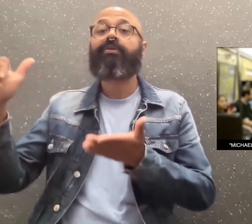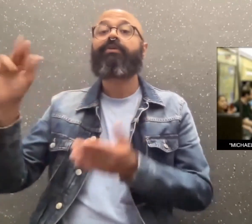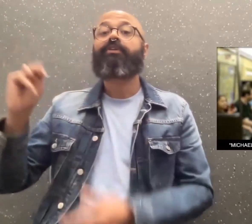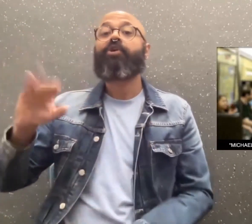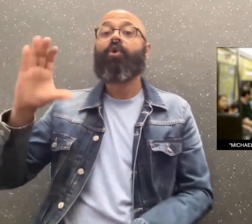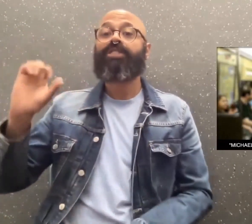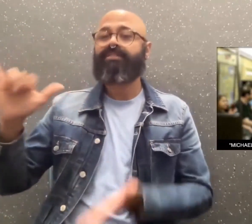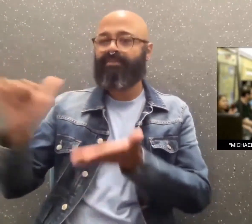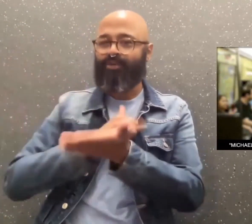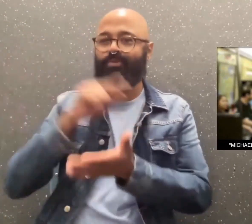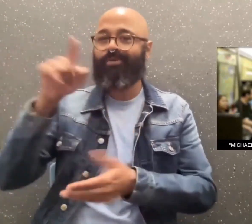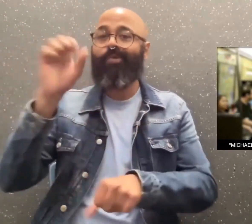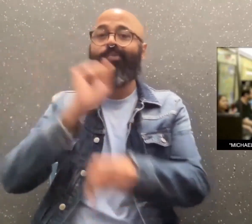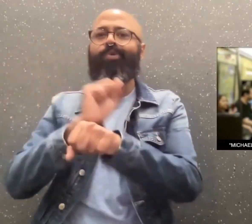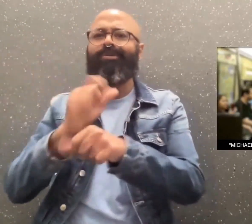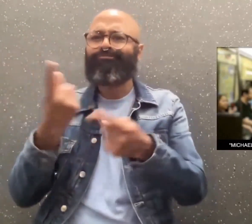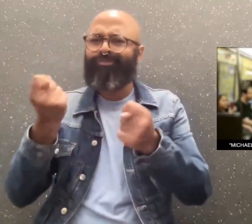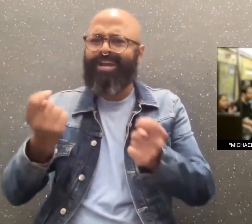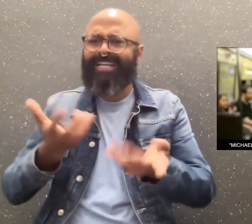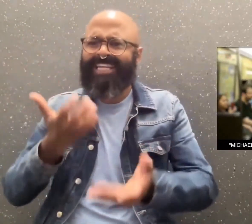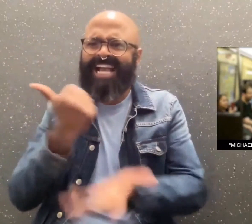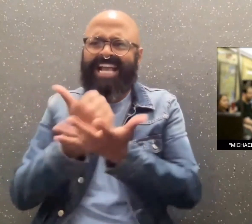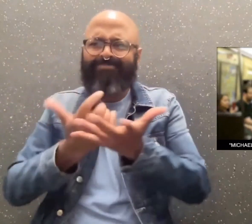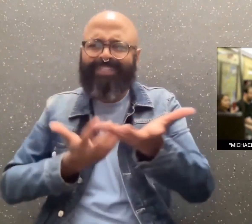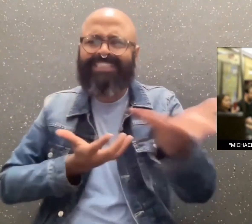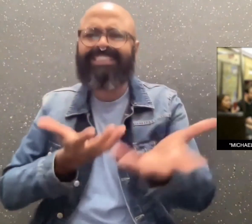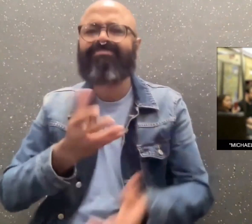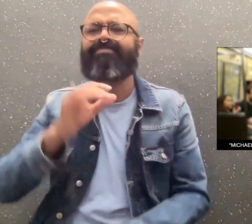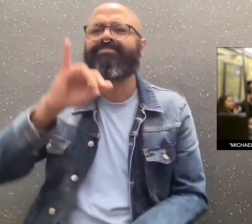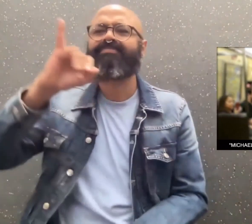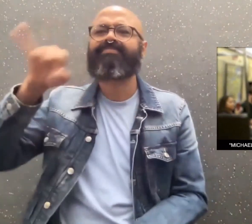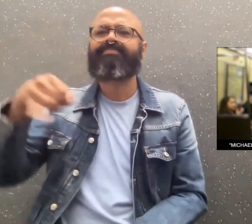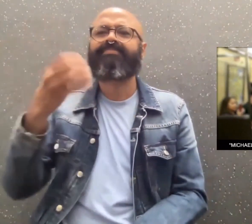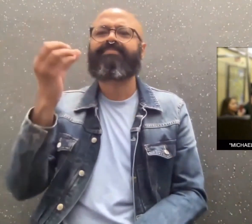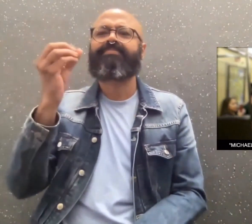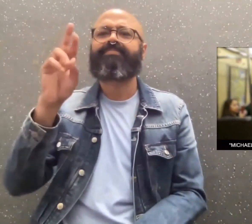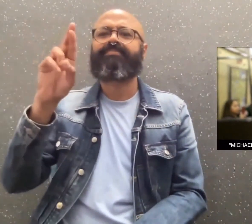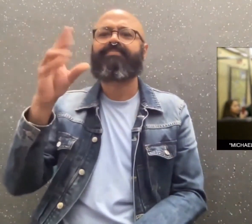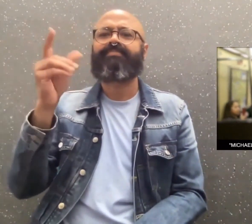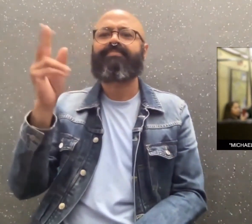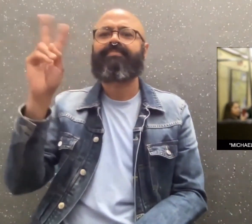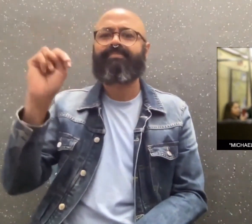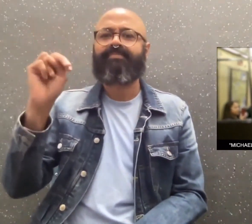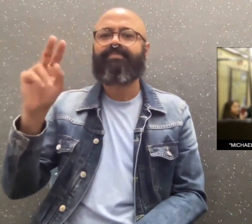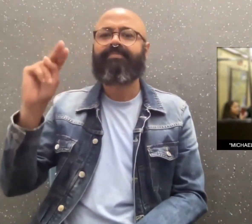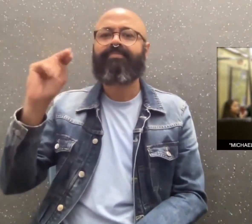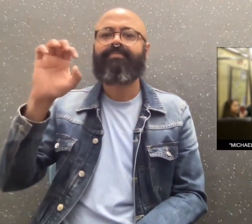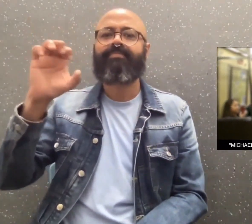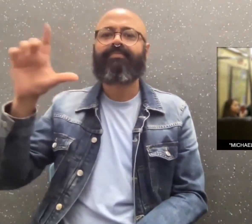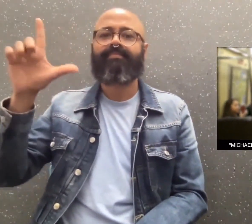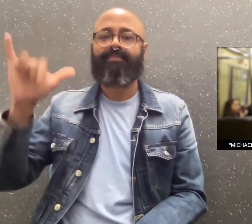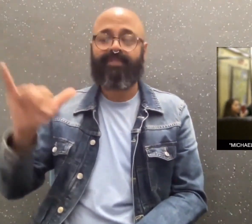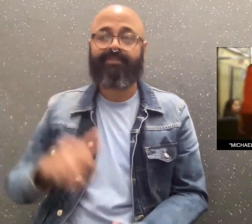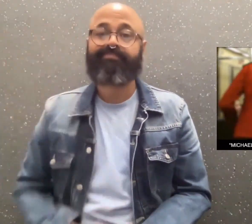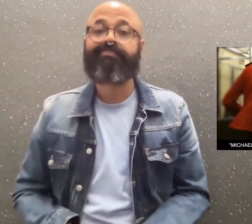CNN has learned New York City workers were trying to get help for Jordan Neely